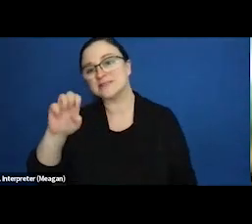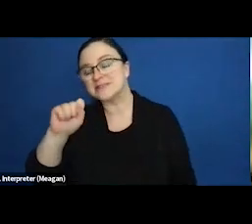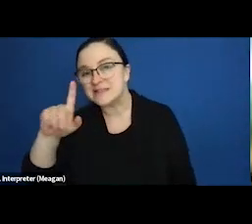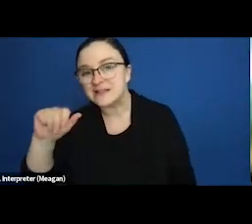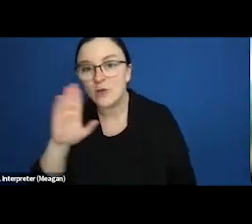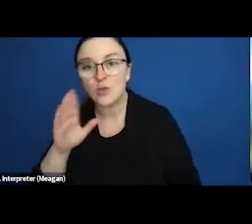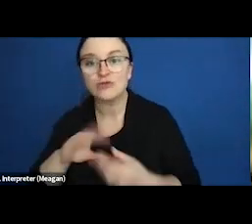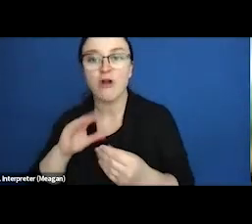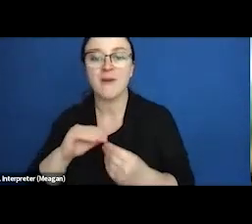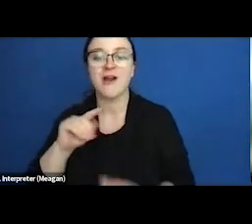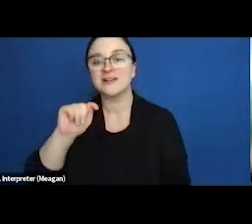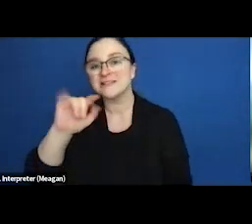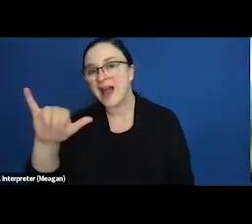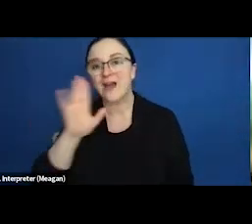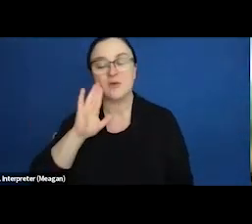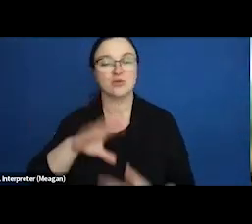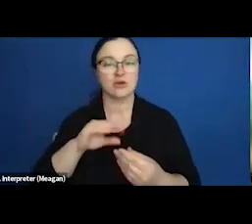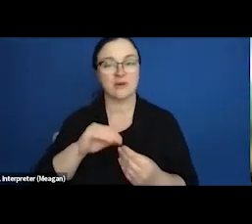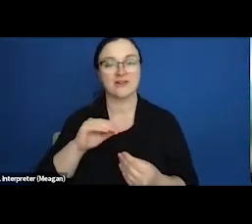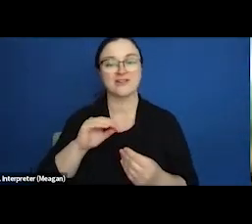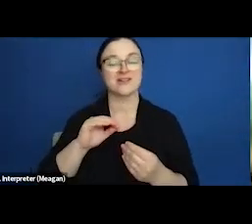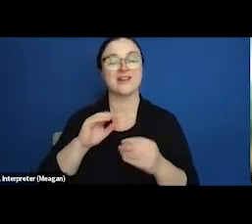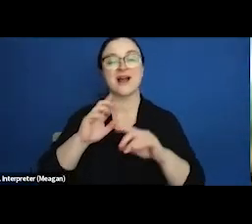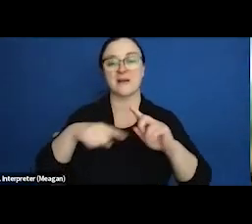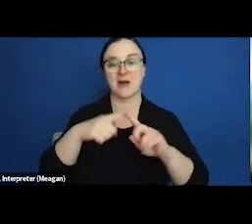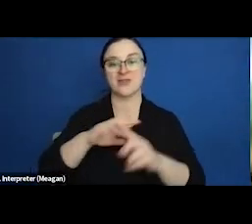about the inclusion of people with lived expertise